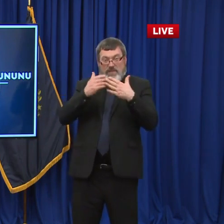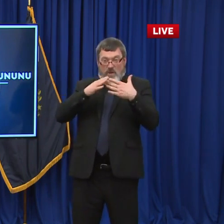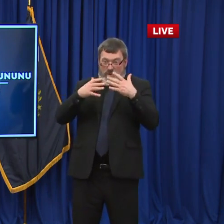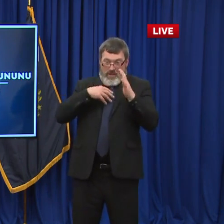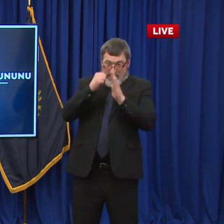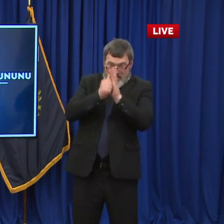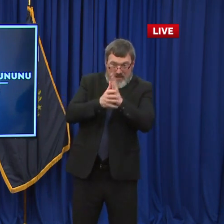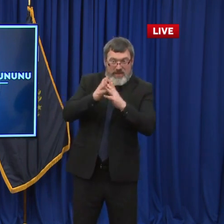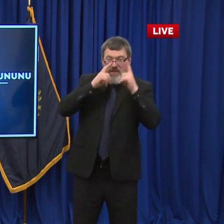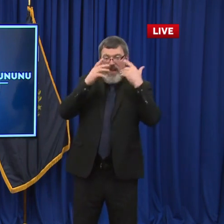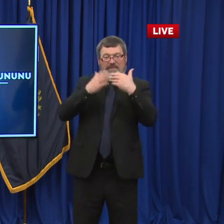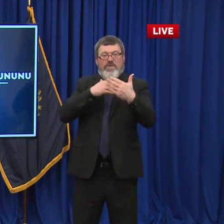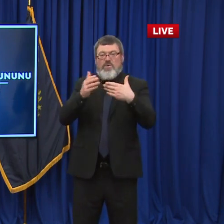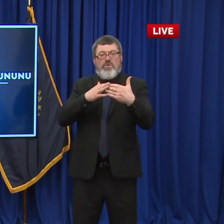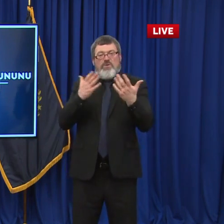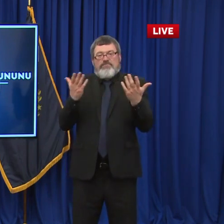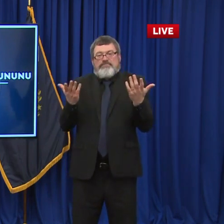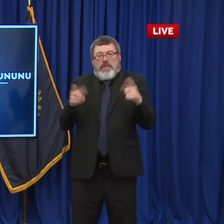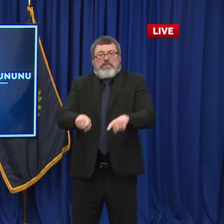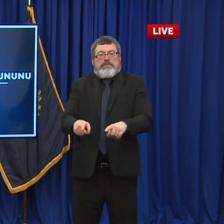SPREADING OF COVID-19 IN FACILITIES.